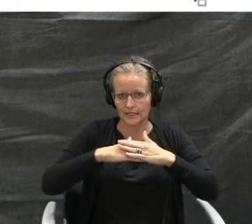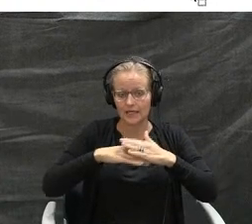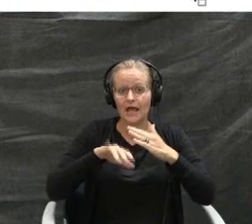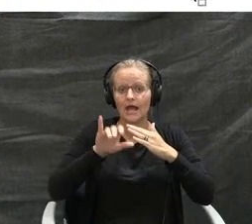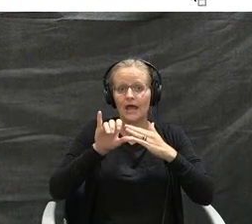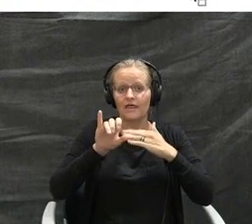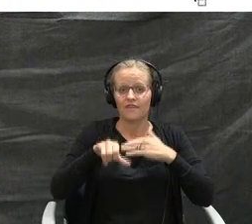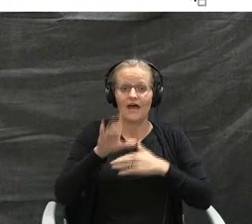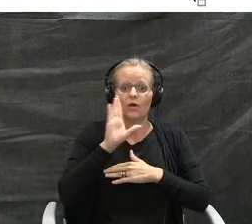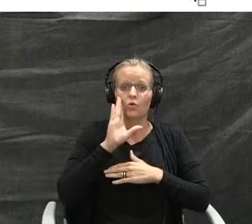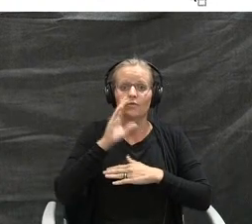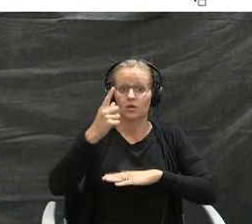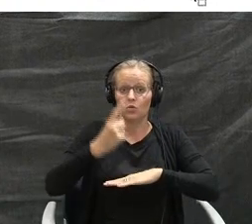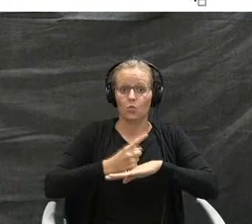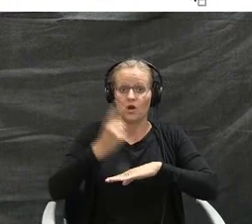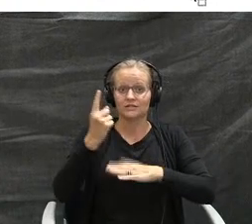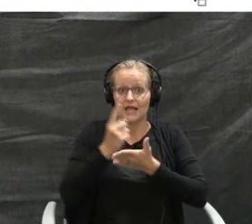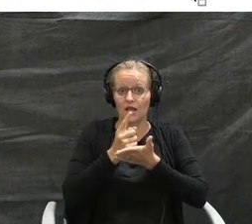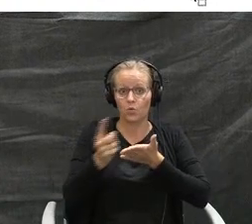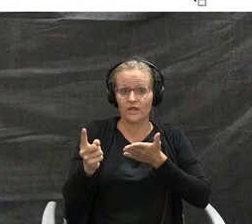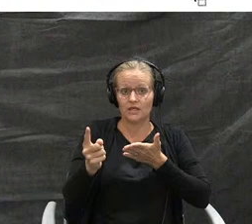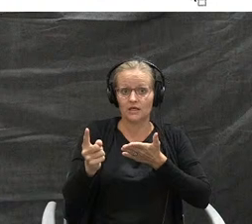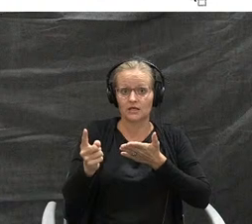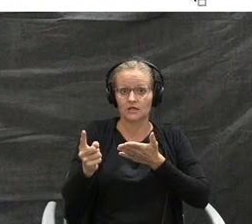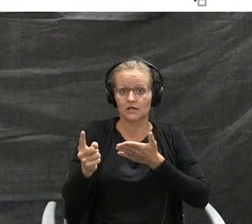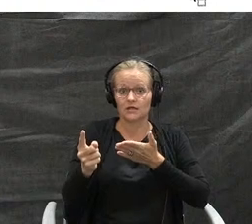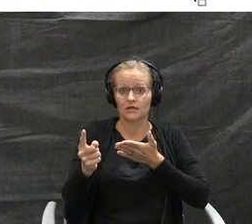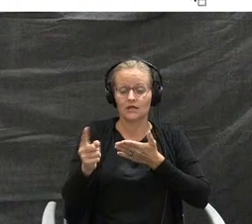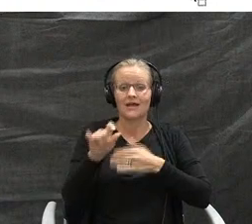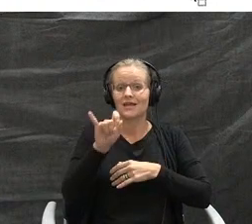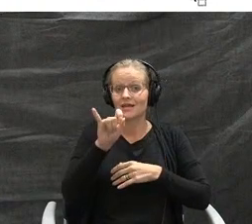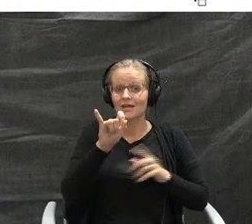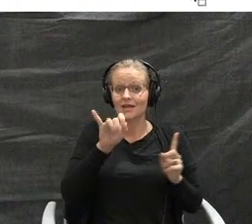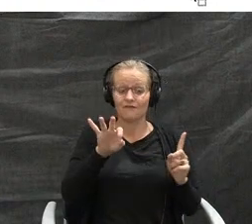four and five or not in the high school. So four and five are